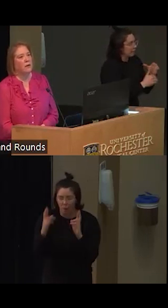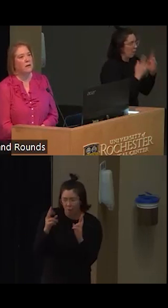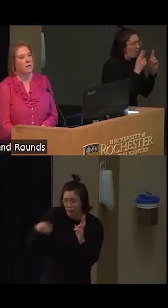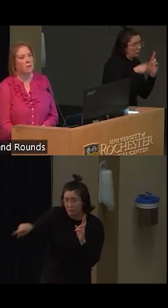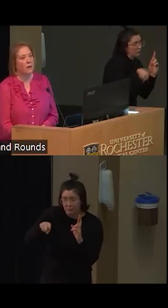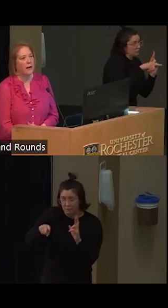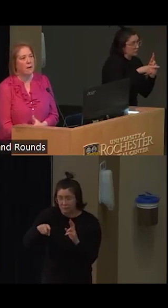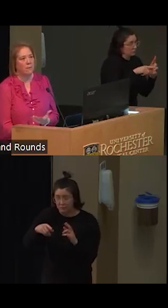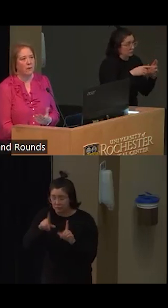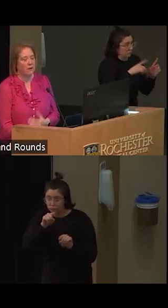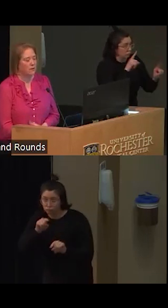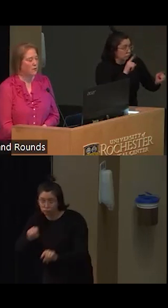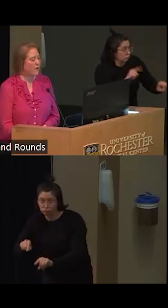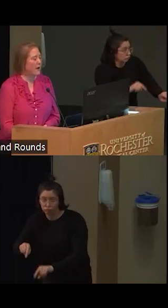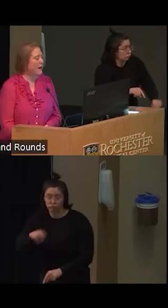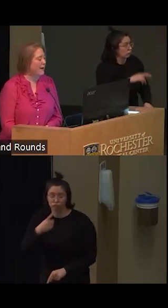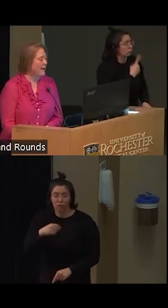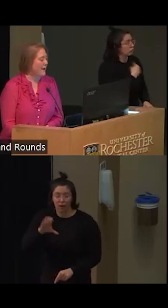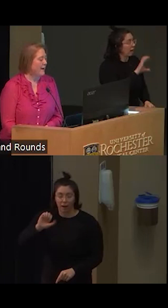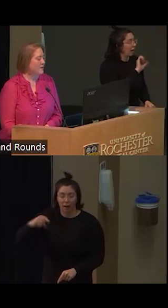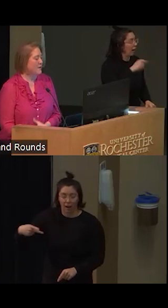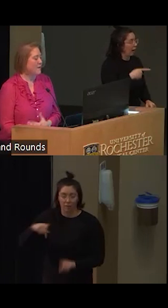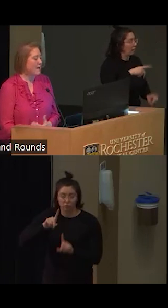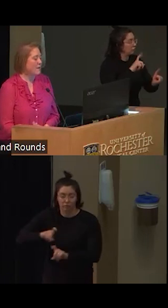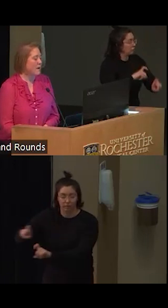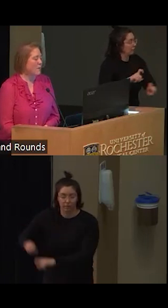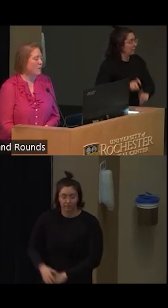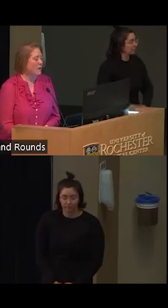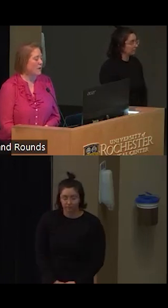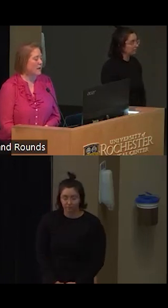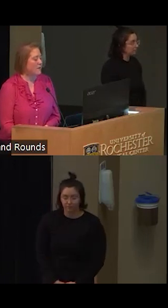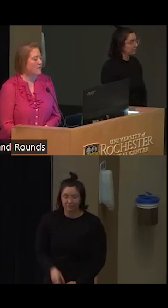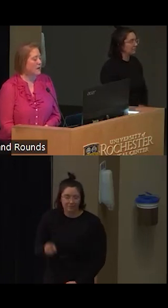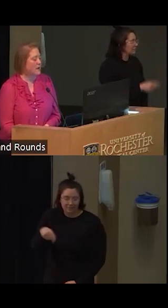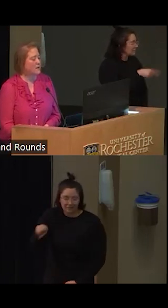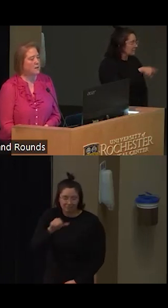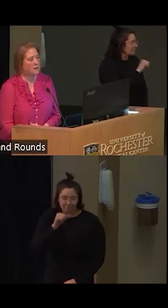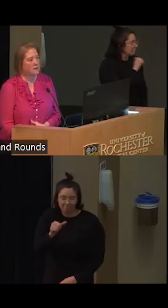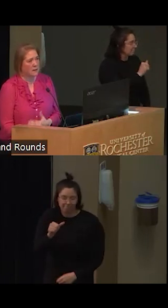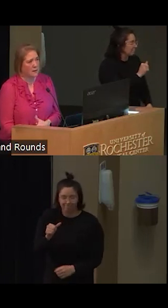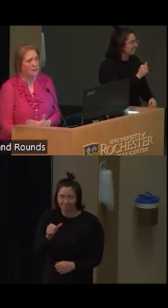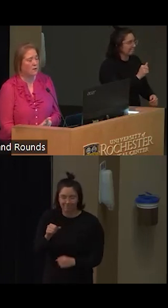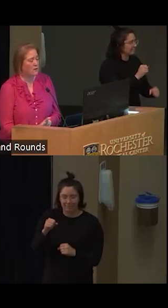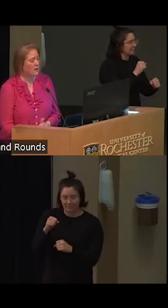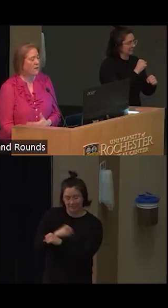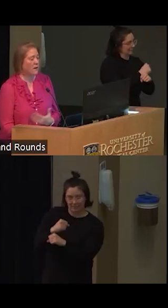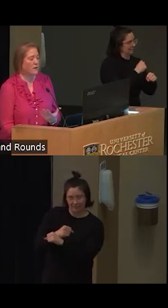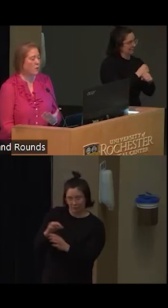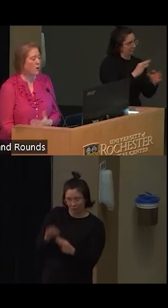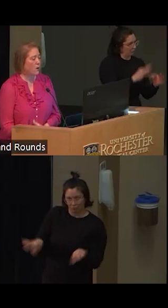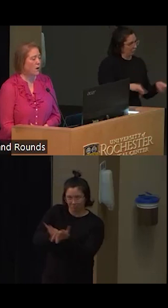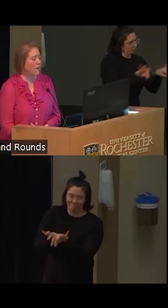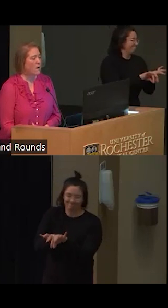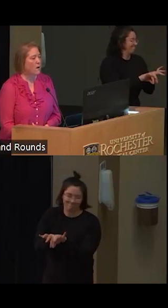complete the Red Cap survey uh so that really didn't give us any statistical significance or